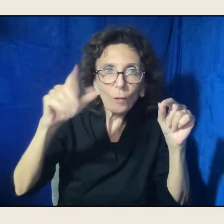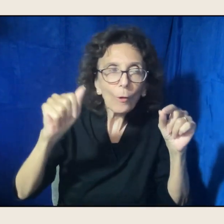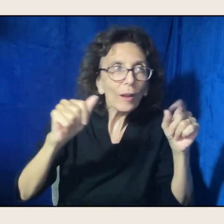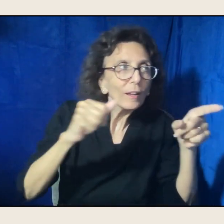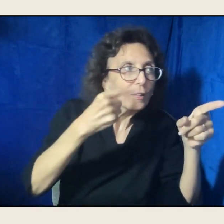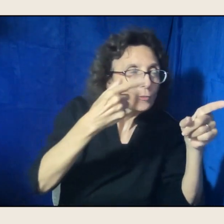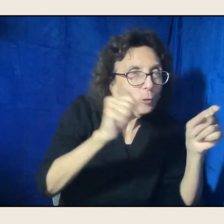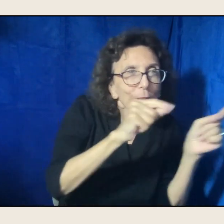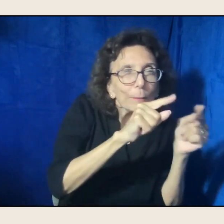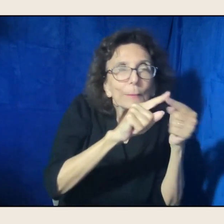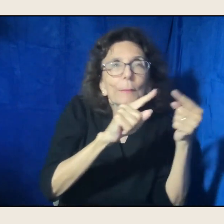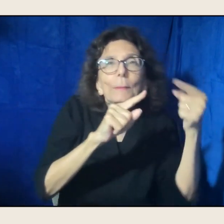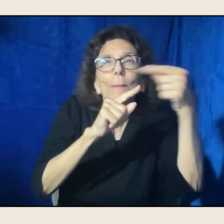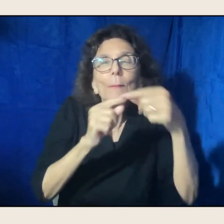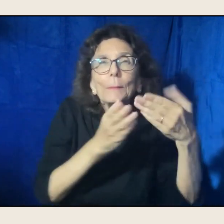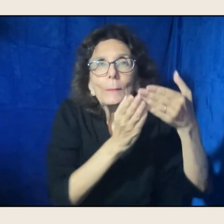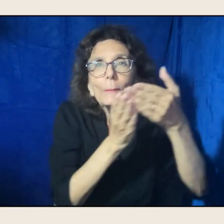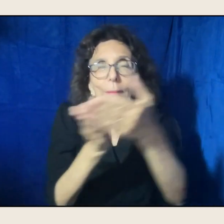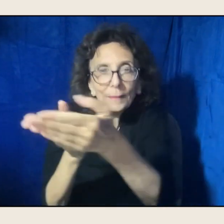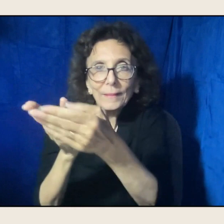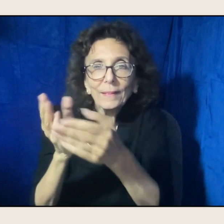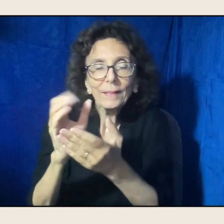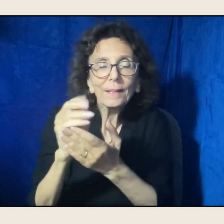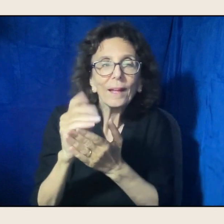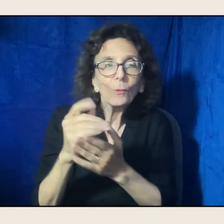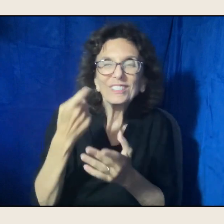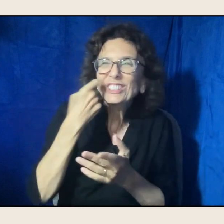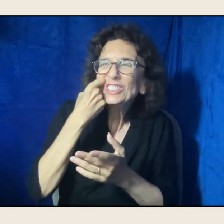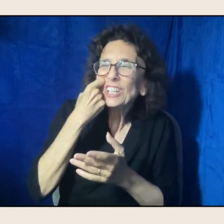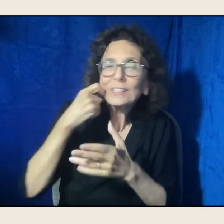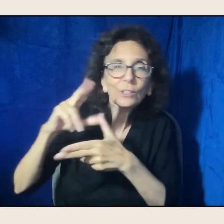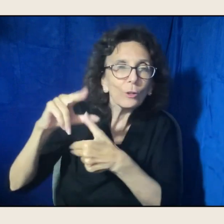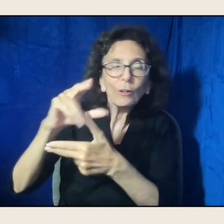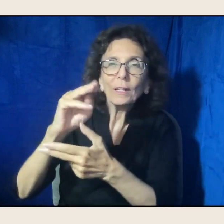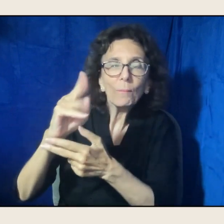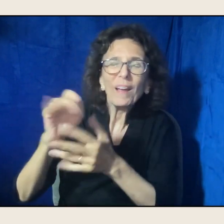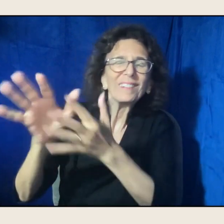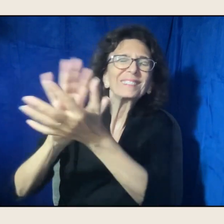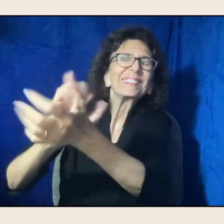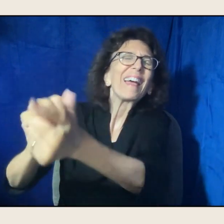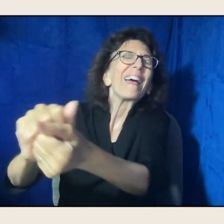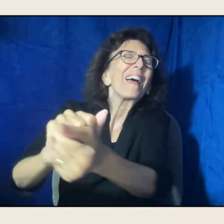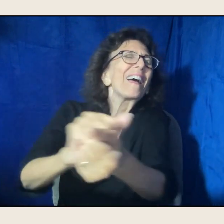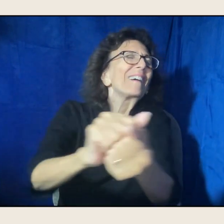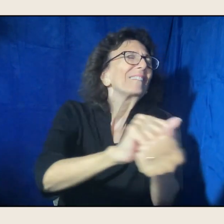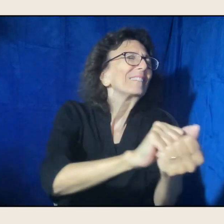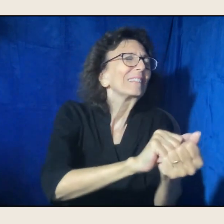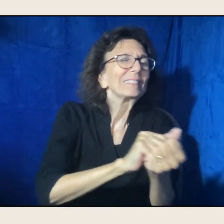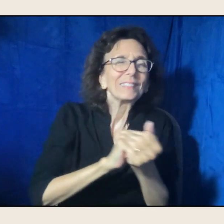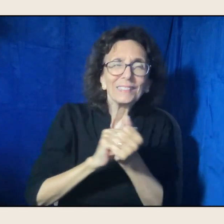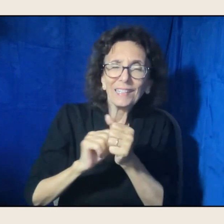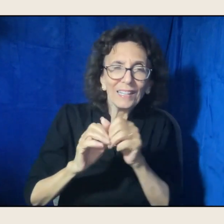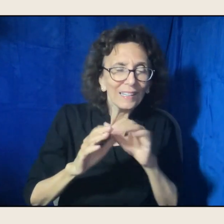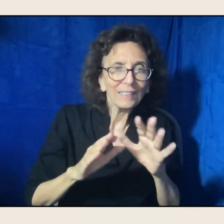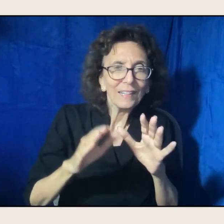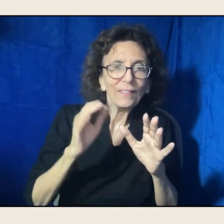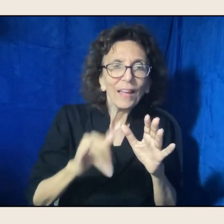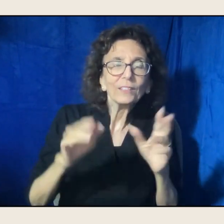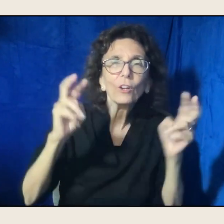And we had just had Hurricane Michael come and devastate our area, known as the Forgotten Coast. And so you had these trees that